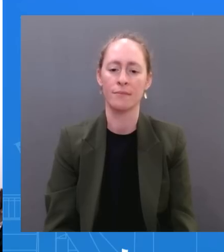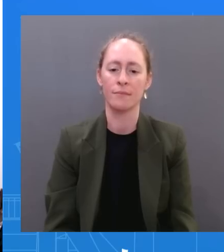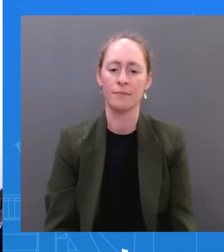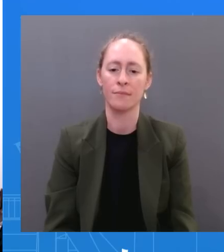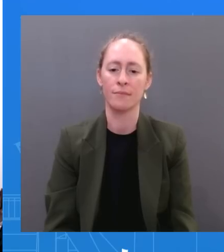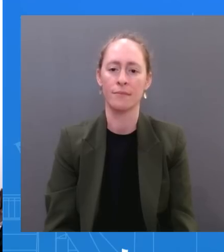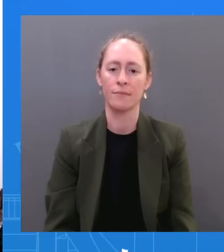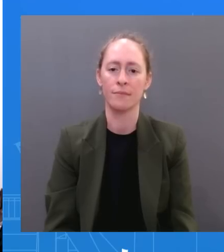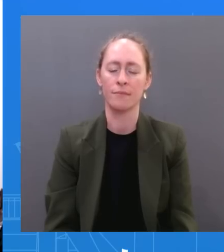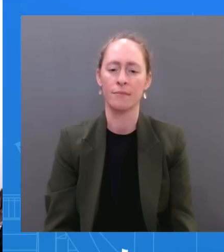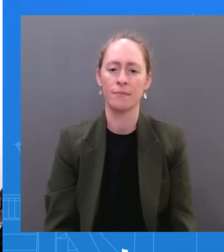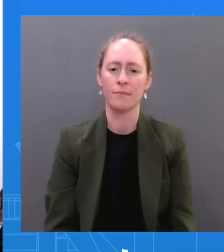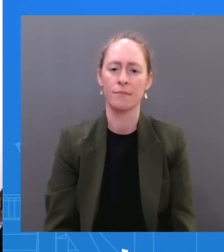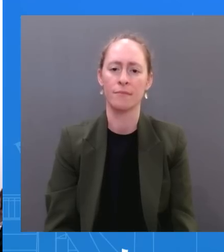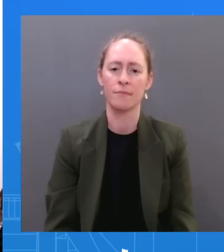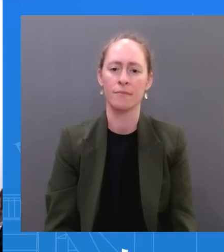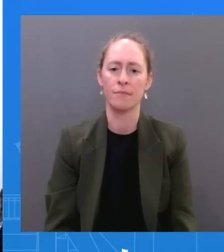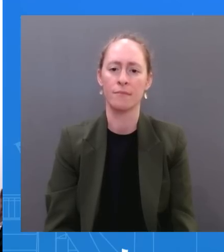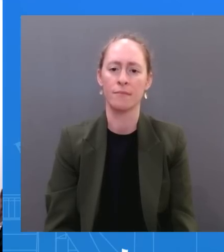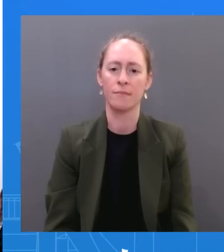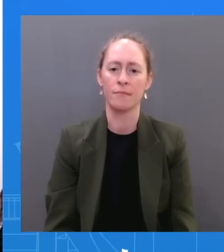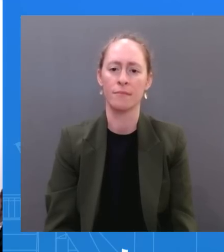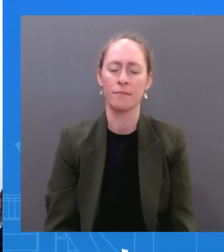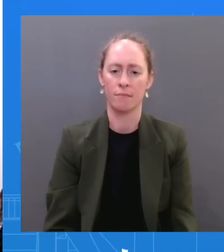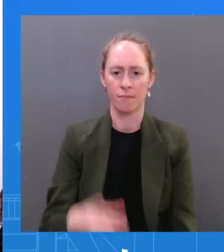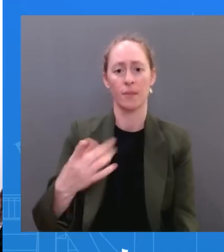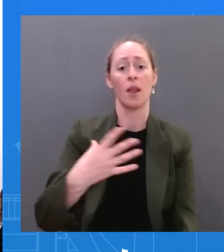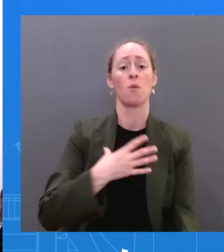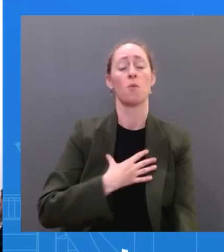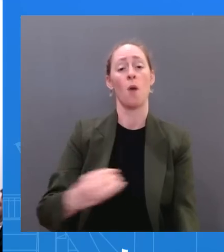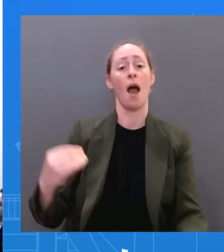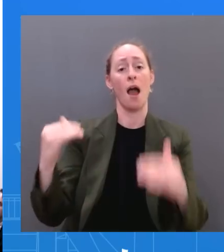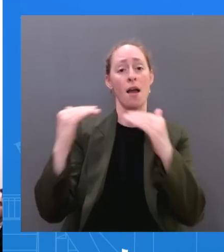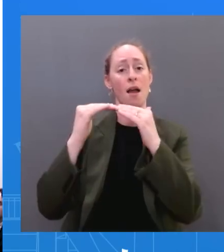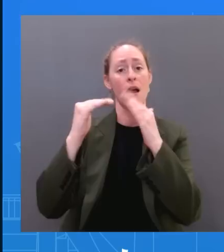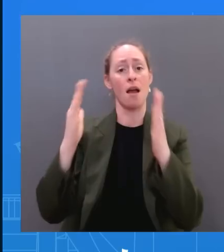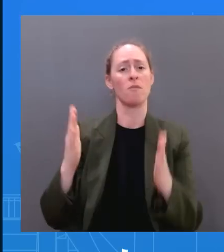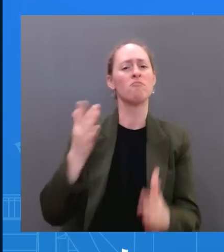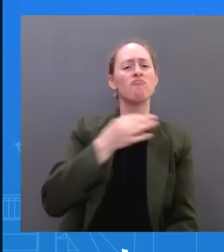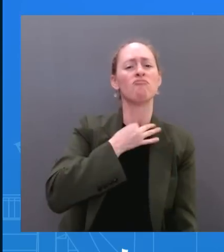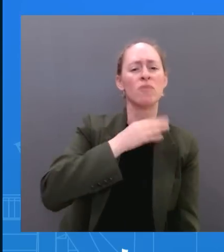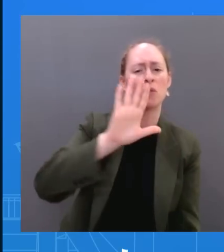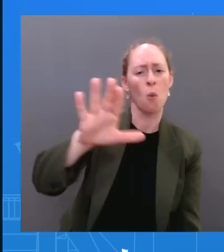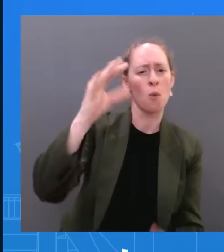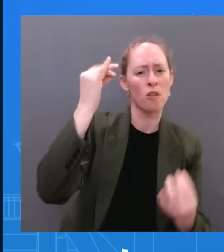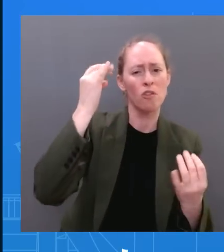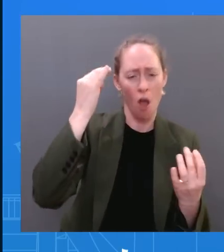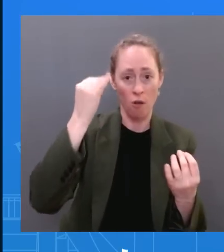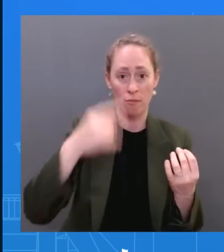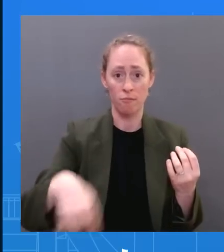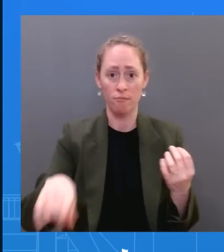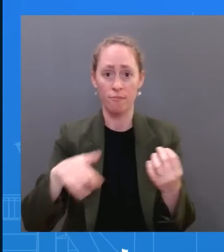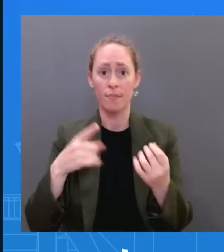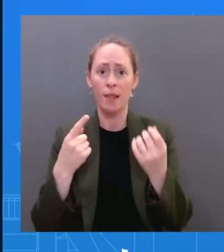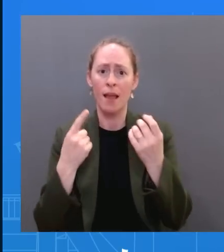given the quote that Kate Bedingfield gave to the Washington Post this weekend? Ms. Jean-Pierre: So I -- let me just say -- let me just say this: